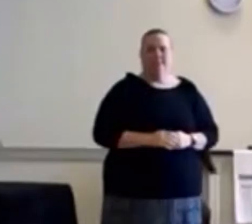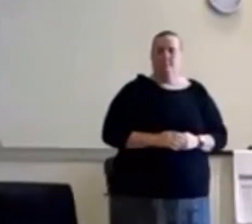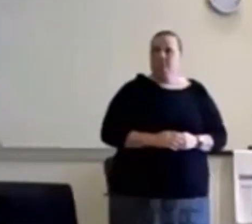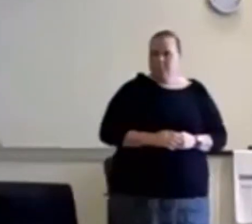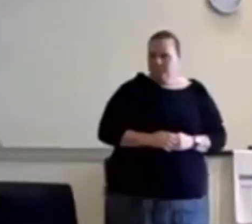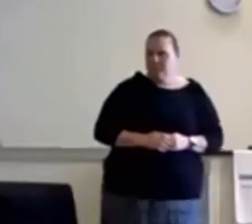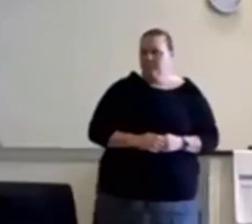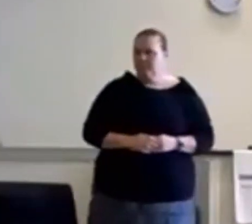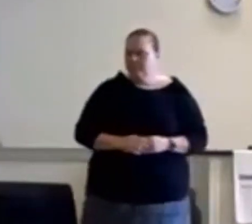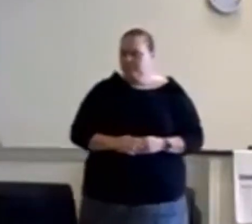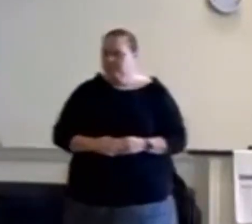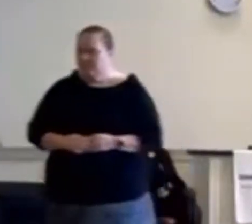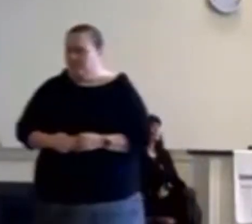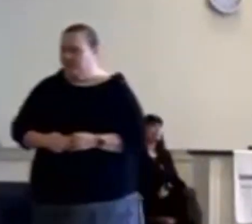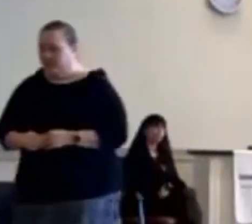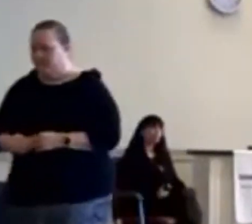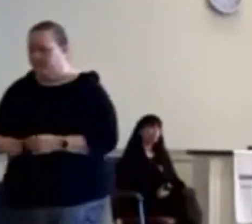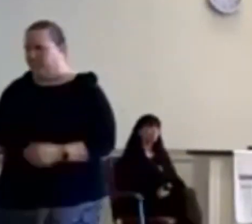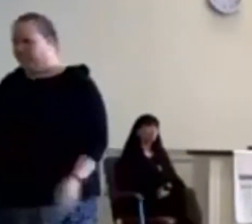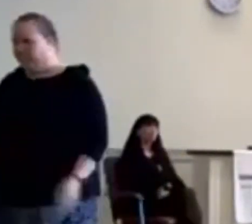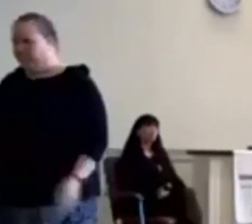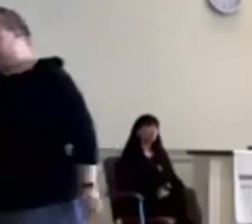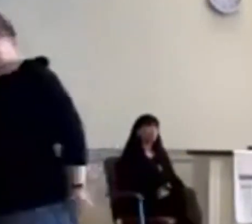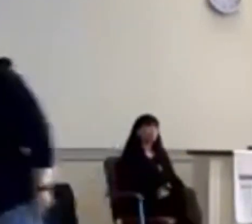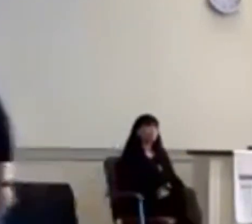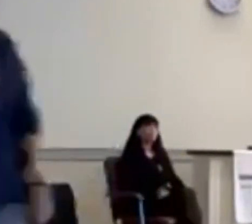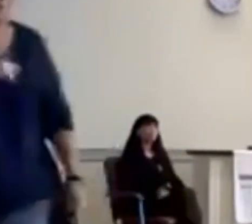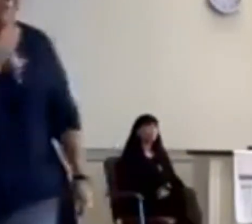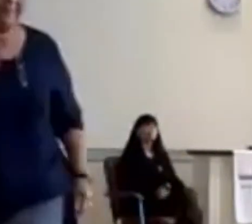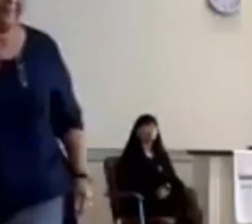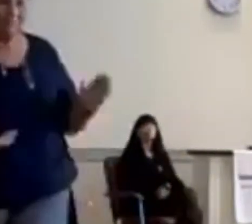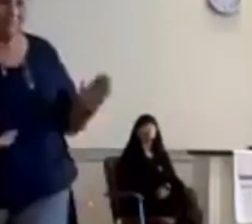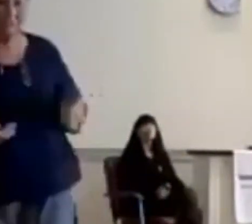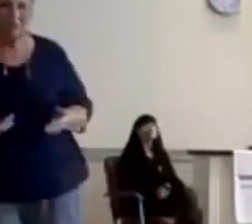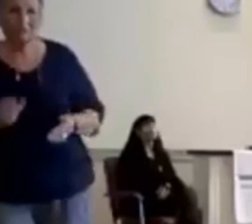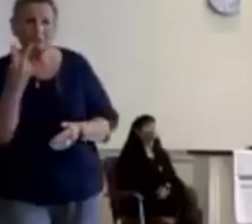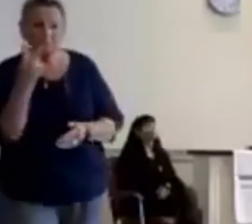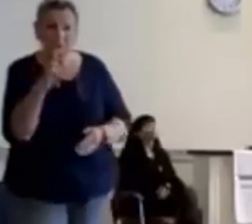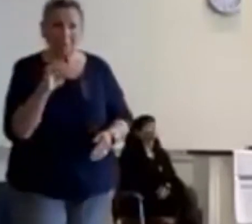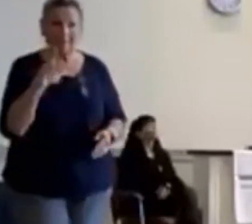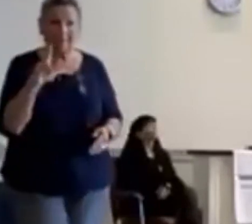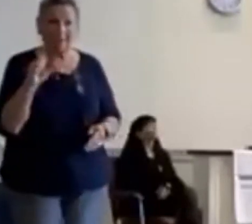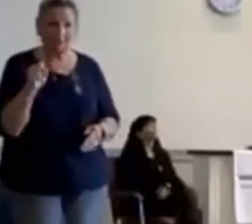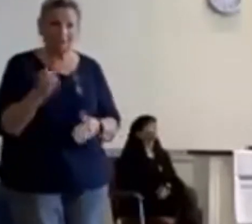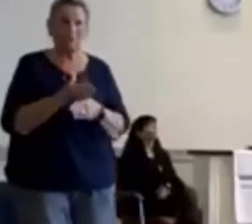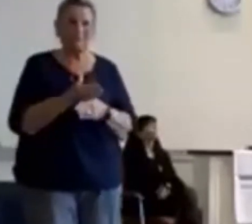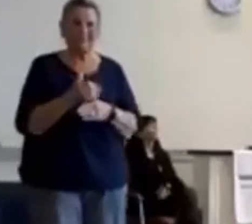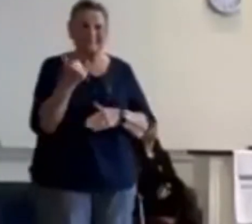introducing two bills in the next ten days, the first one: Real Emergency Access